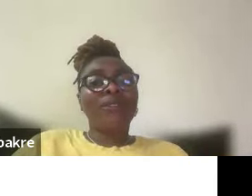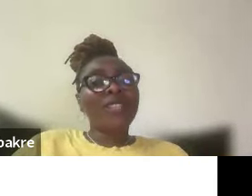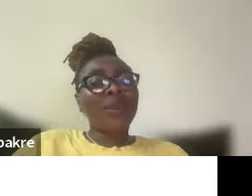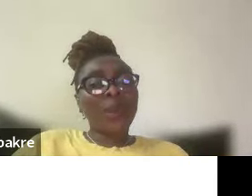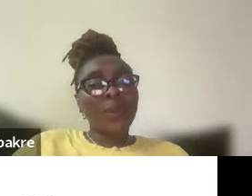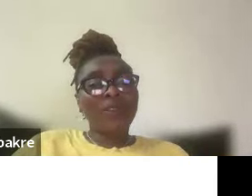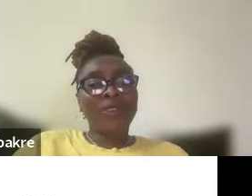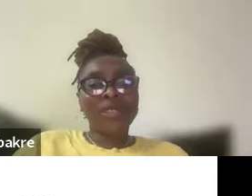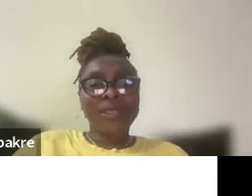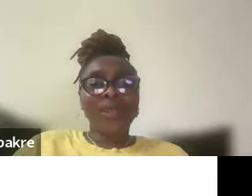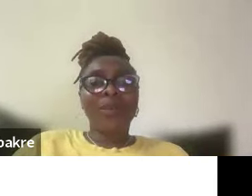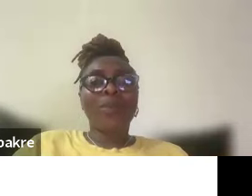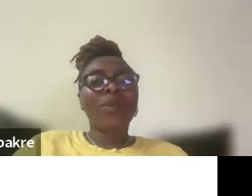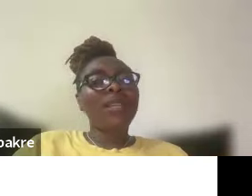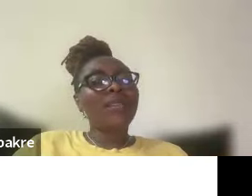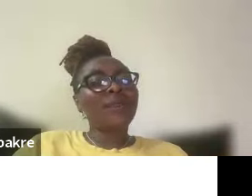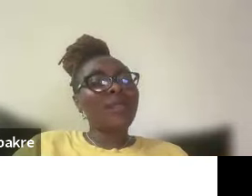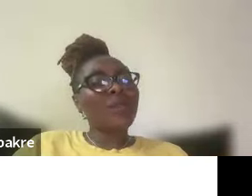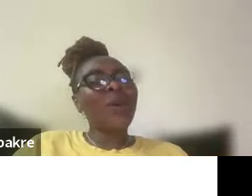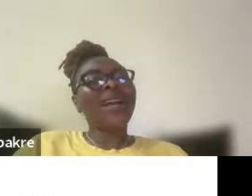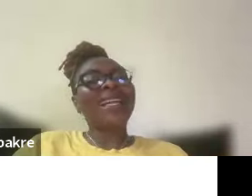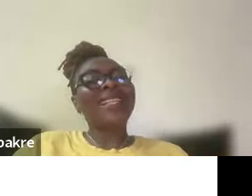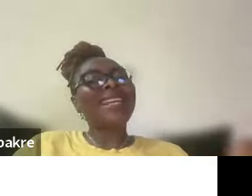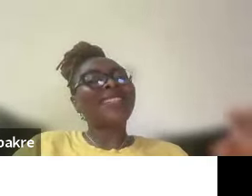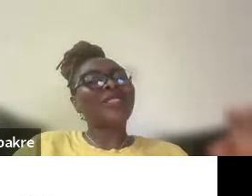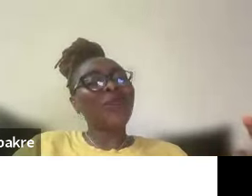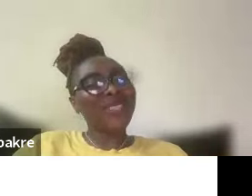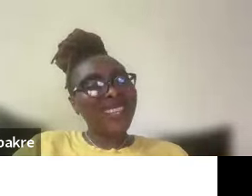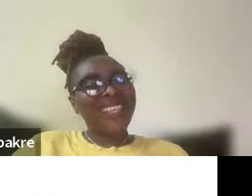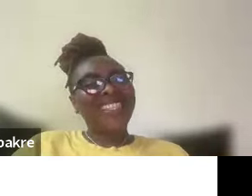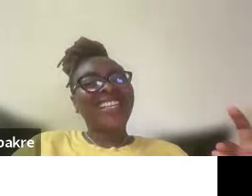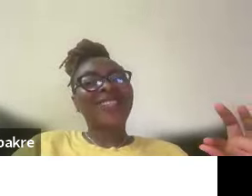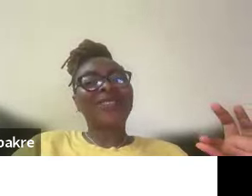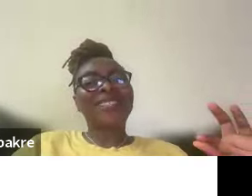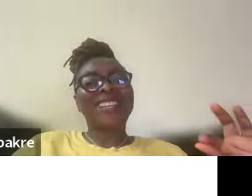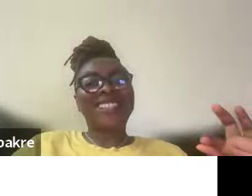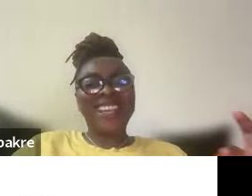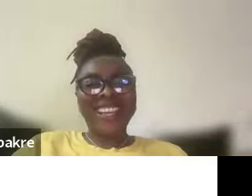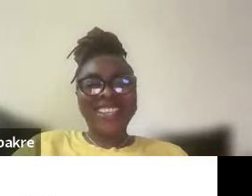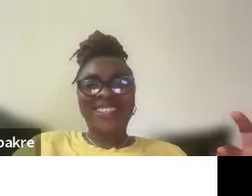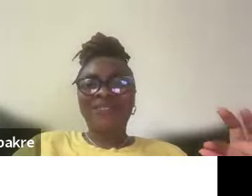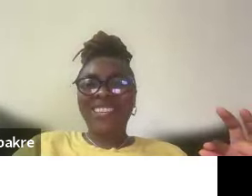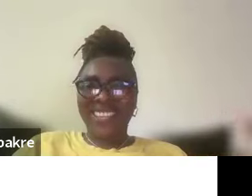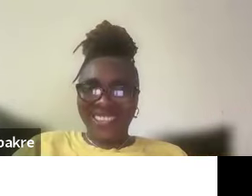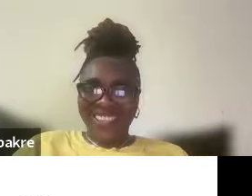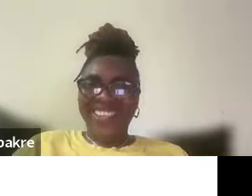sola bakre: fond equip funds. Poulis, Zorganisacion de la Societe, CV.